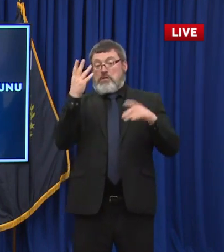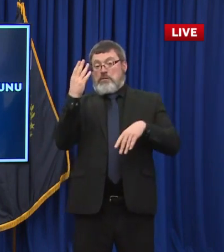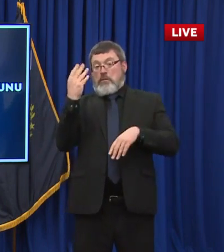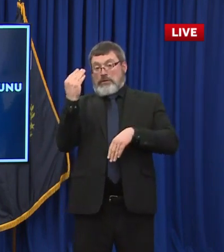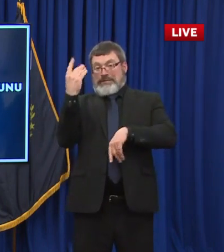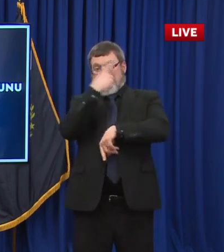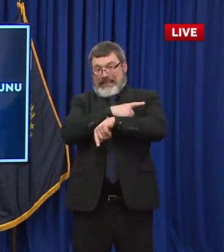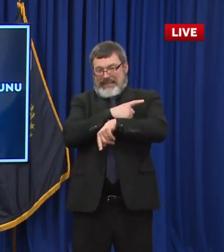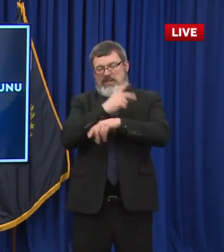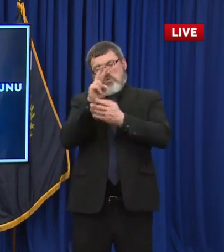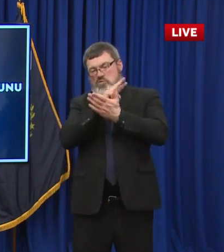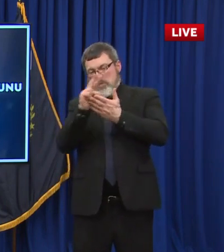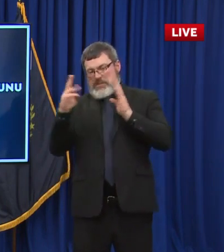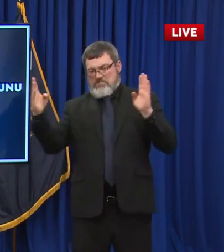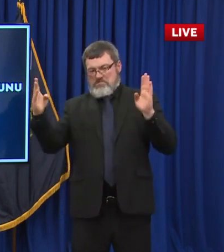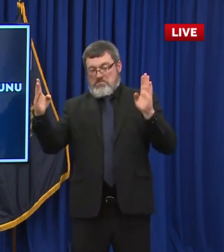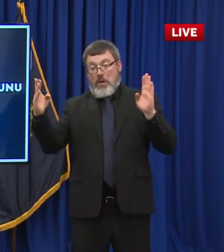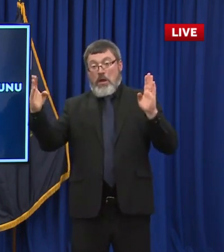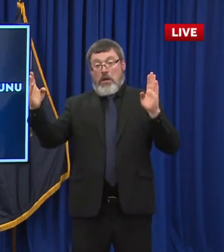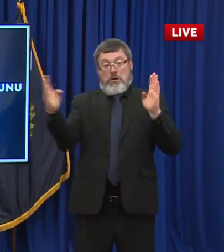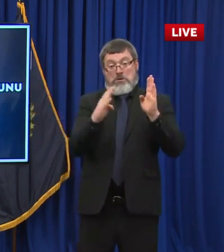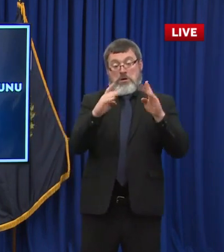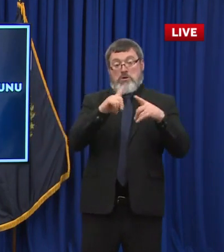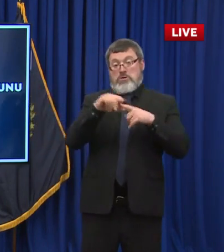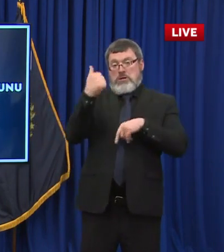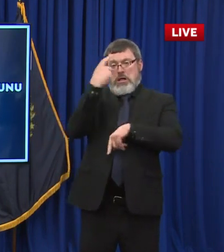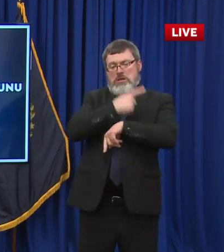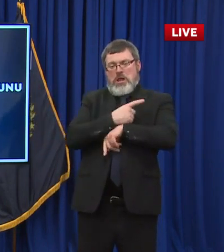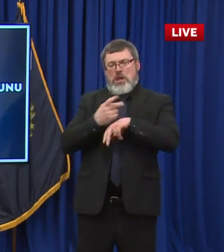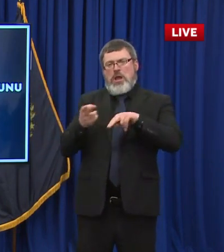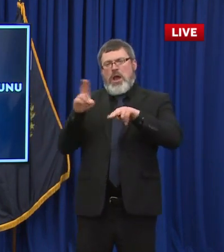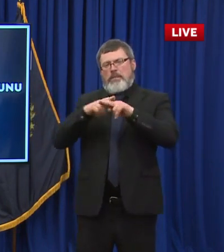ABOUT GOING FROM A 14 DAY TO 10 DAY QUARANTINE.